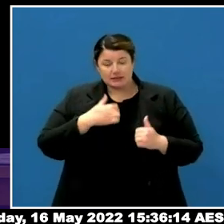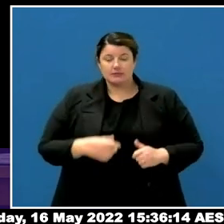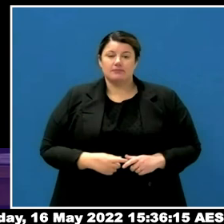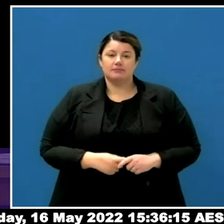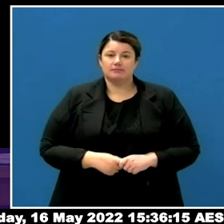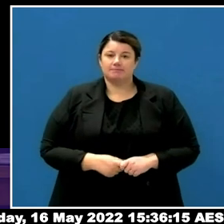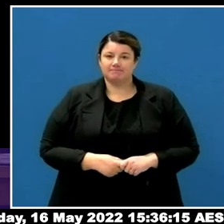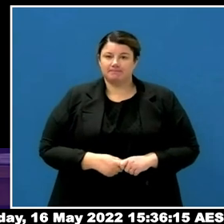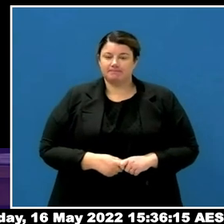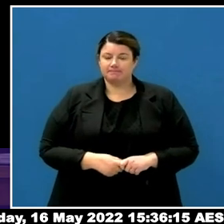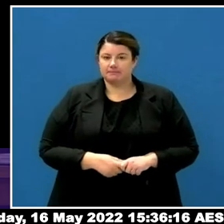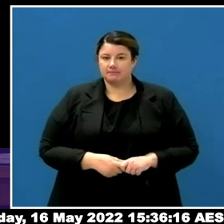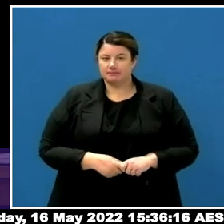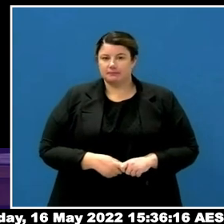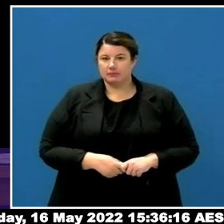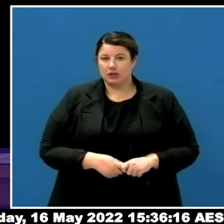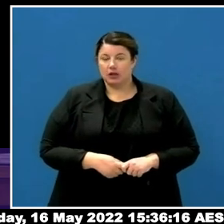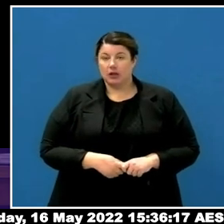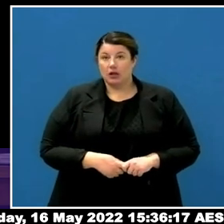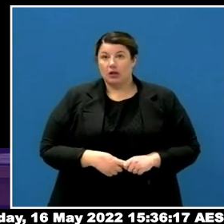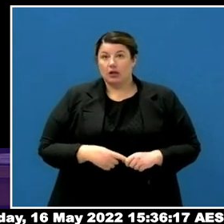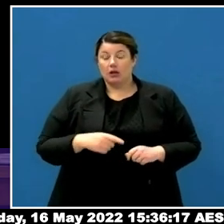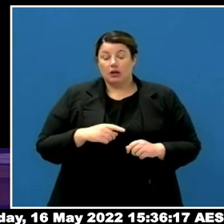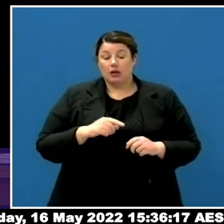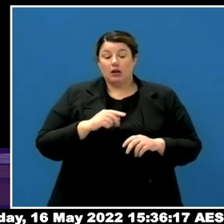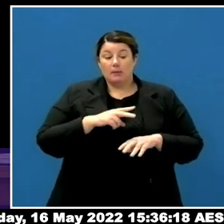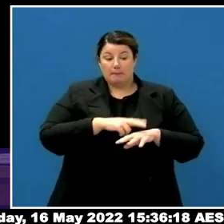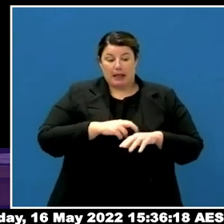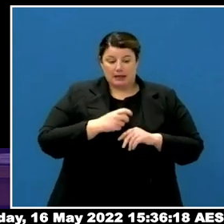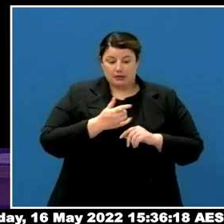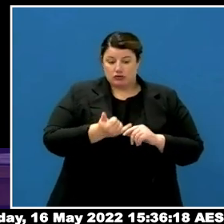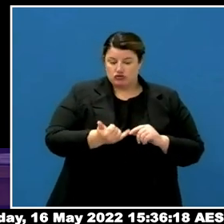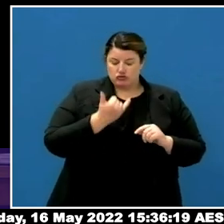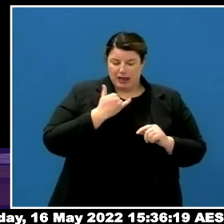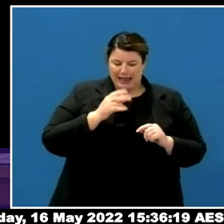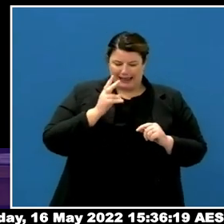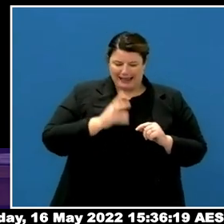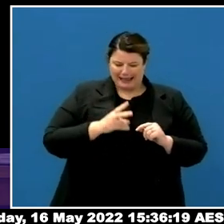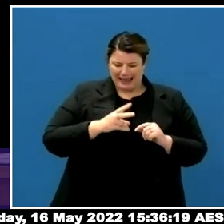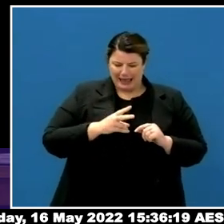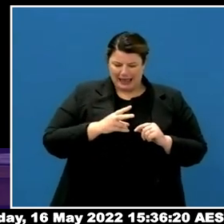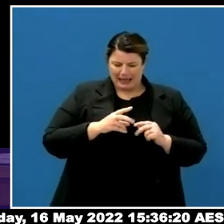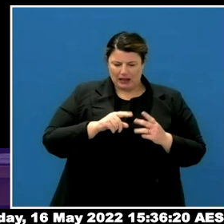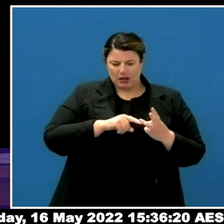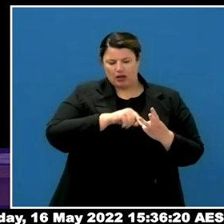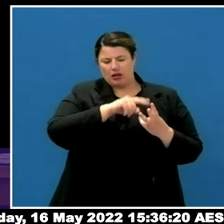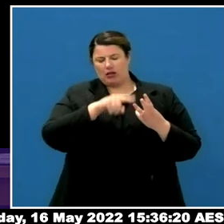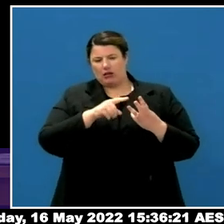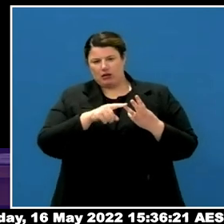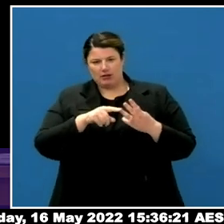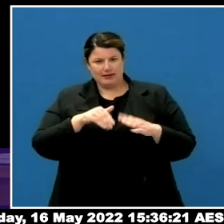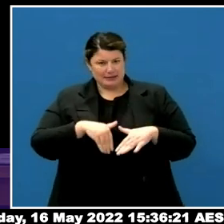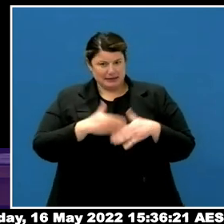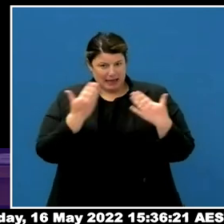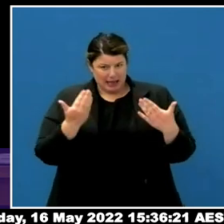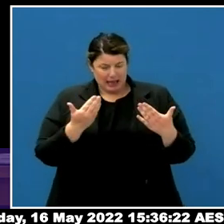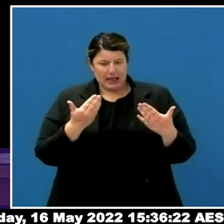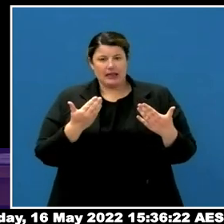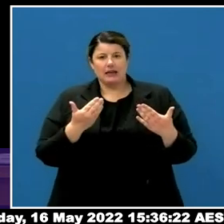Then they rang us again, I think the following day, to tell us that Daniel Nuumaalii was going to be arrested.